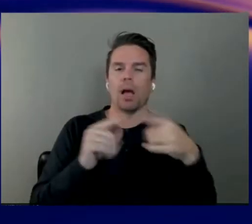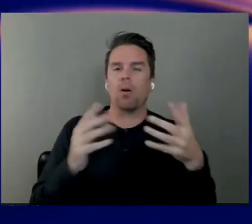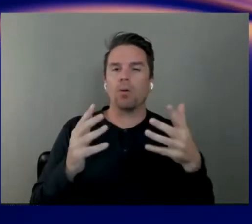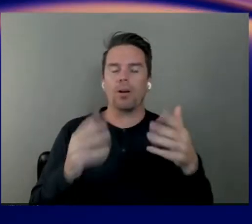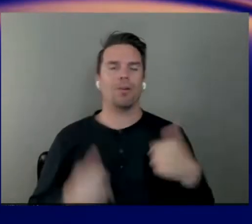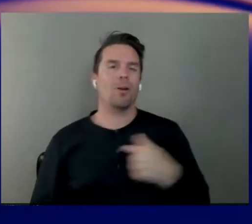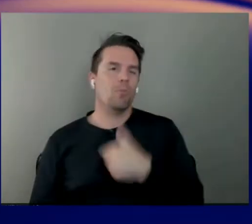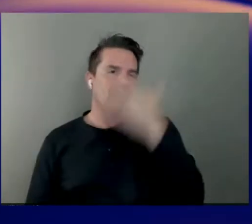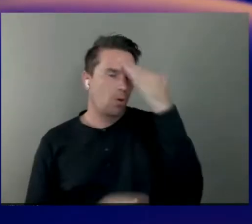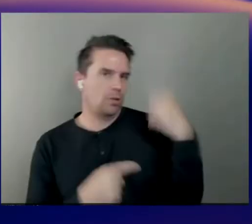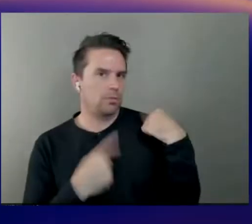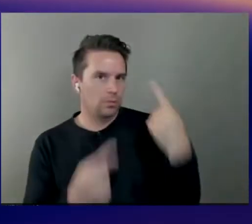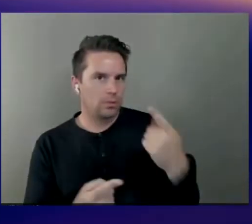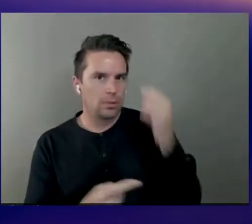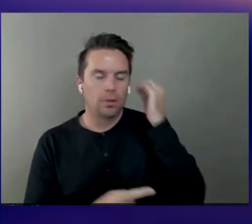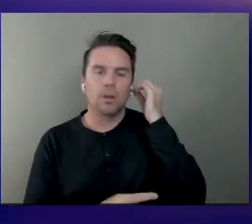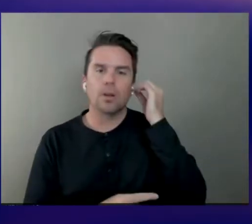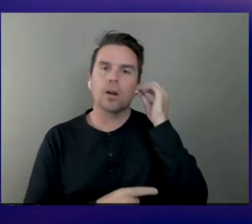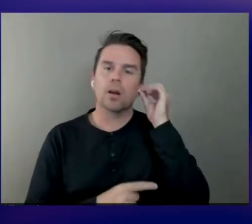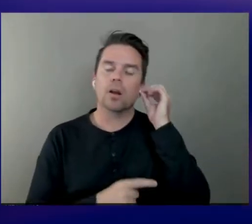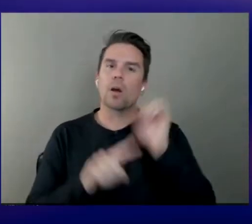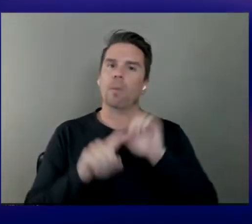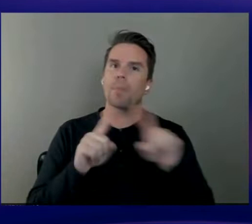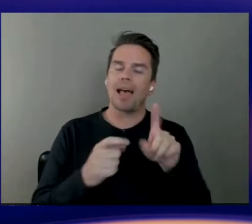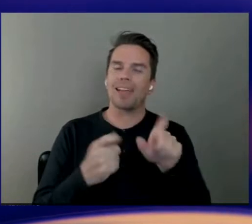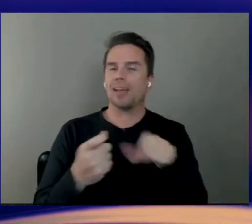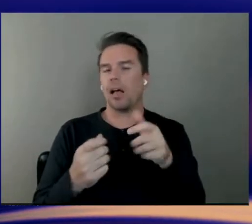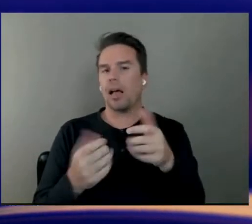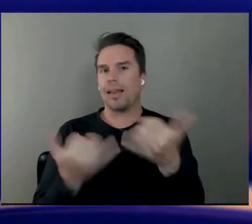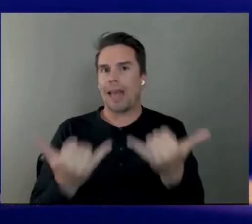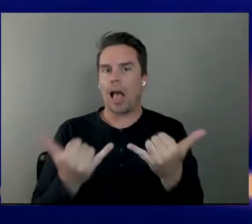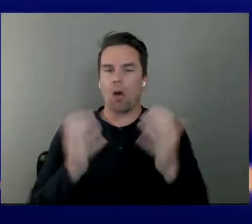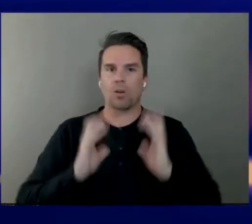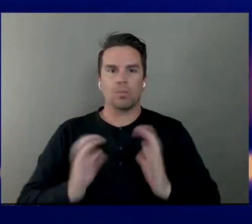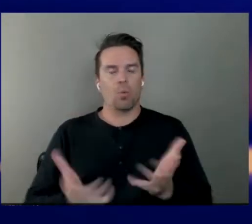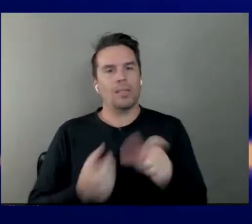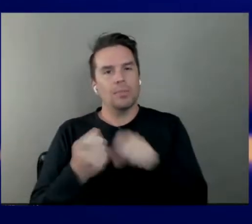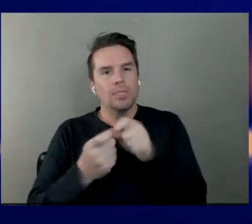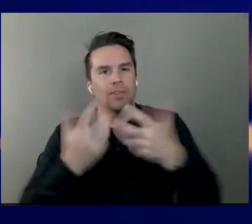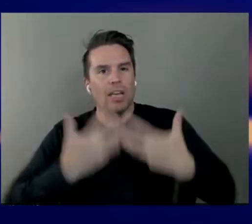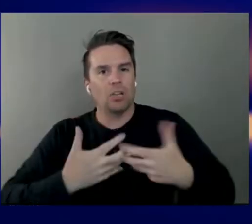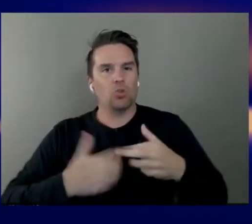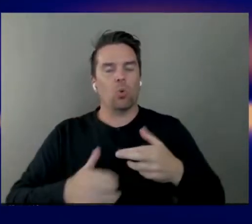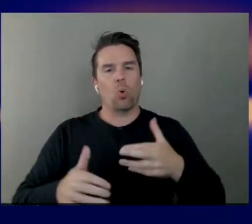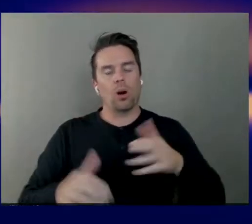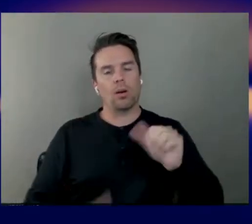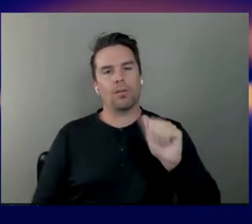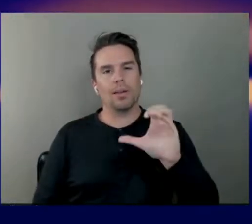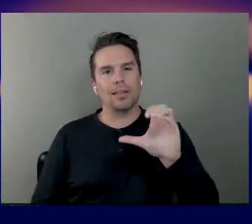that it's specific engines or specific accelerators for things like machine learning,